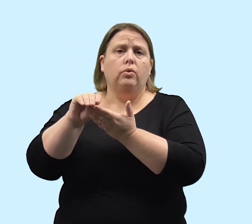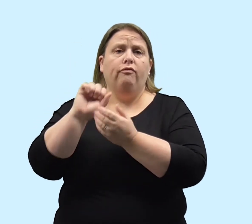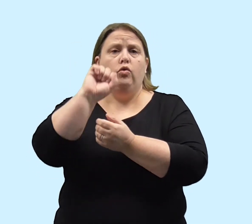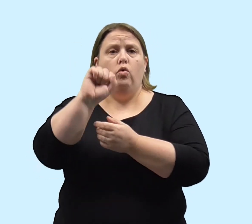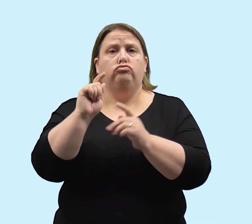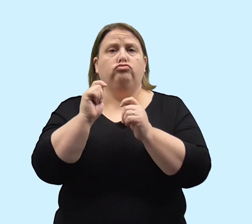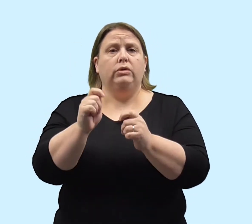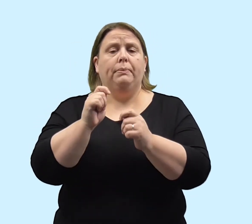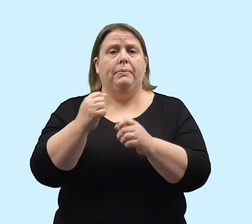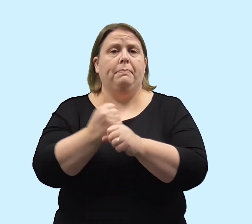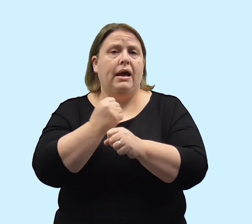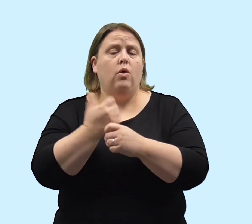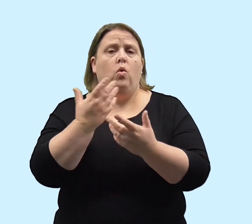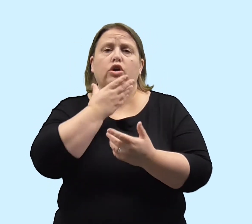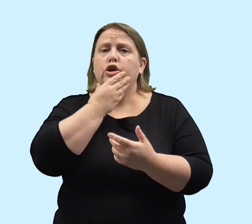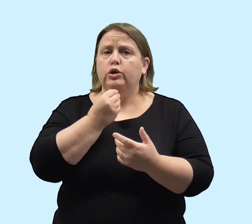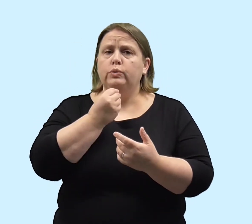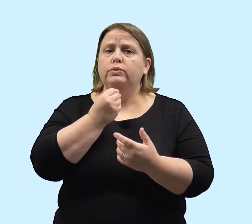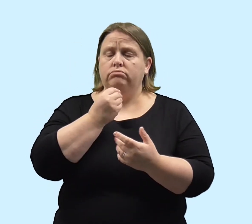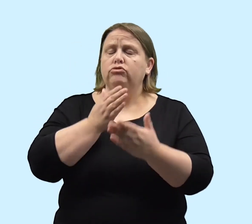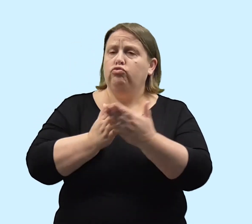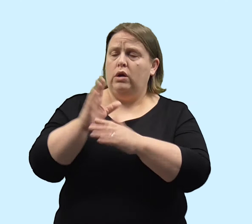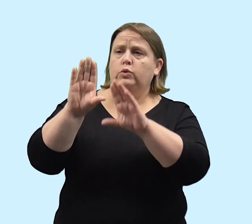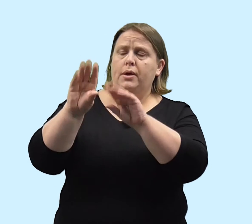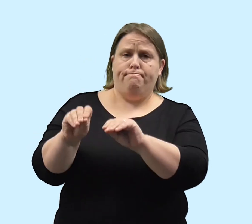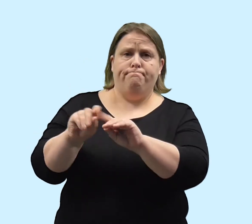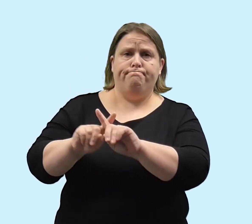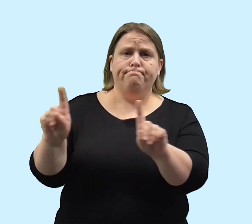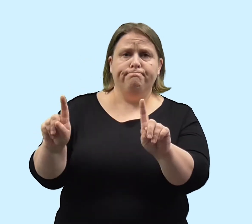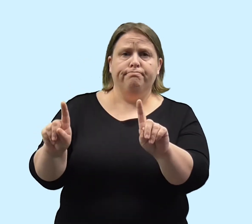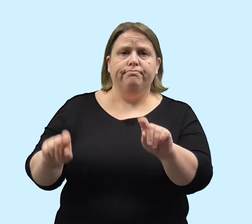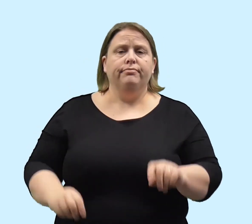of your treatment being made or used.